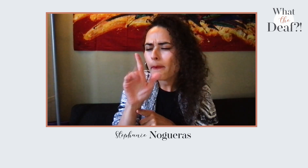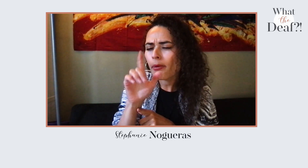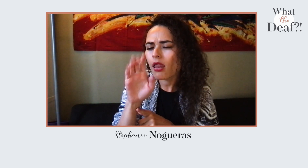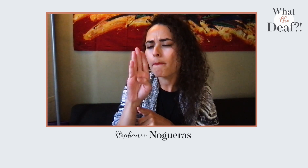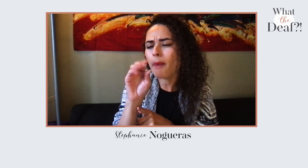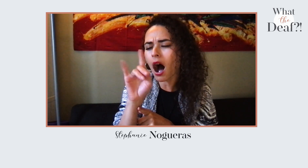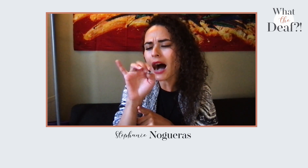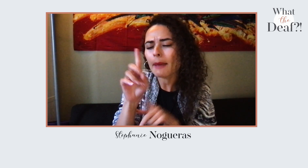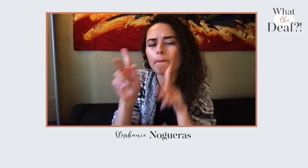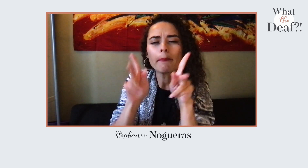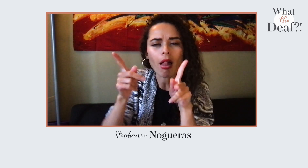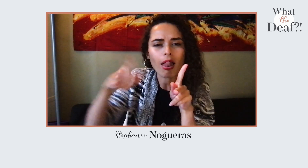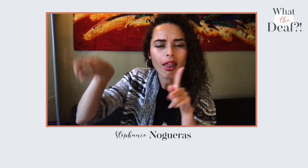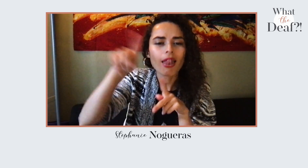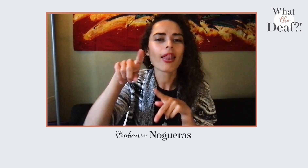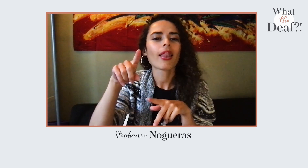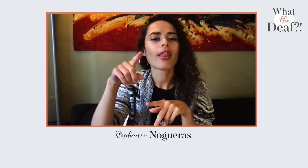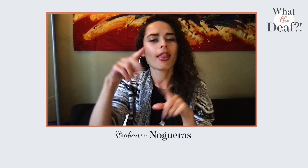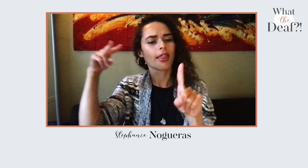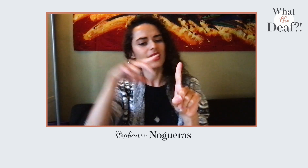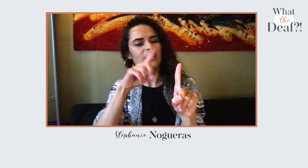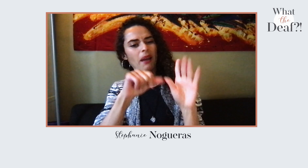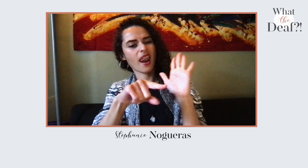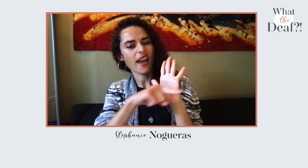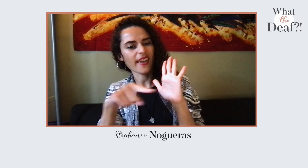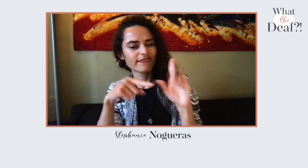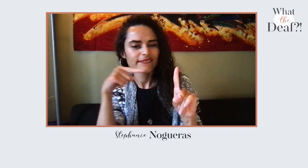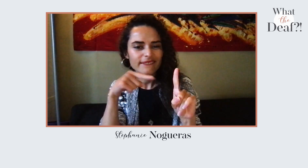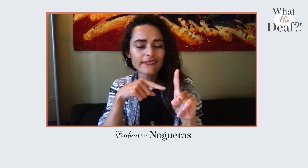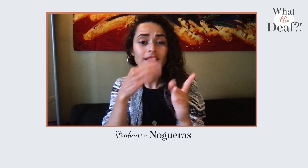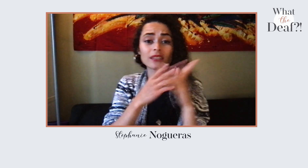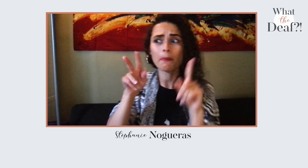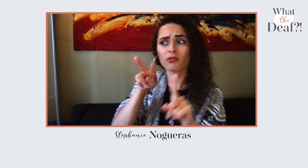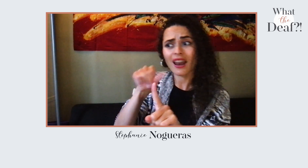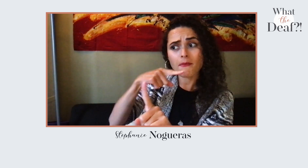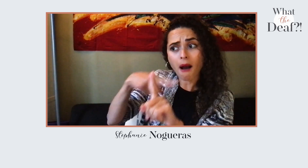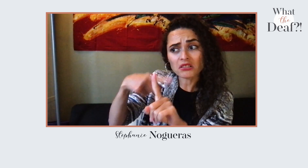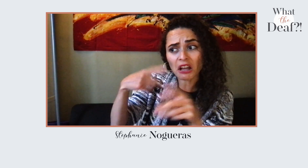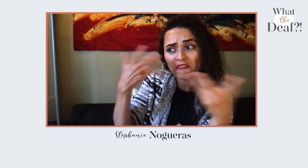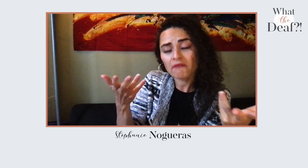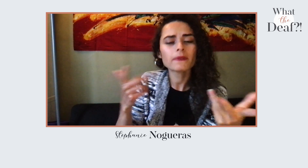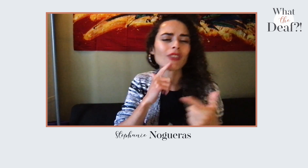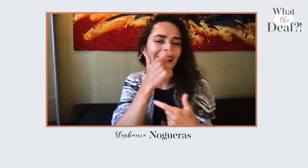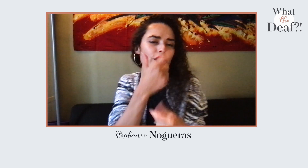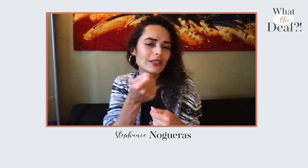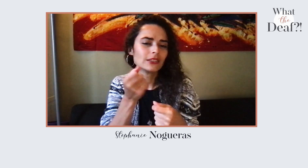with able-bodied people, right? That their connotation of the word is negative, whereas others, it's positive.